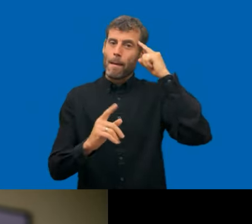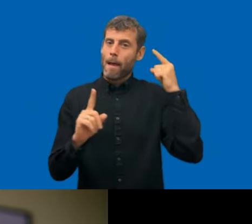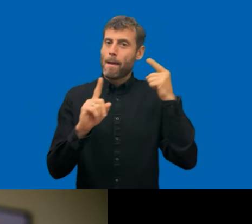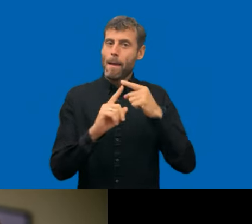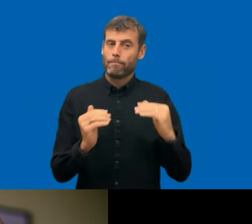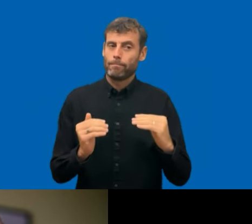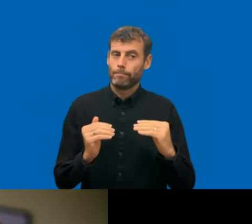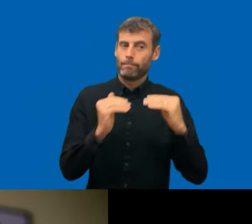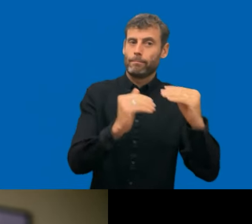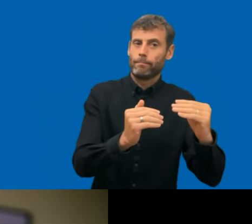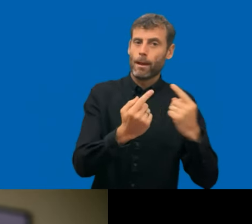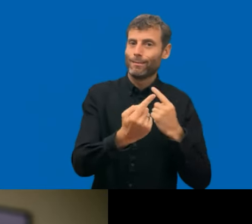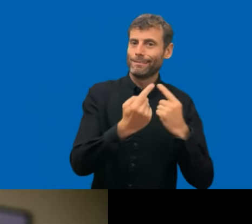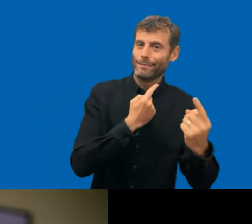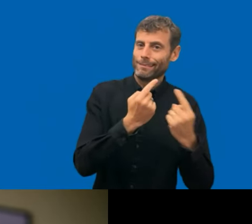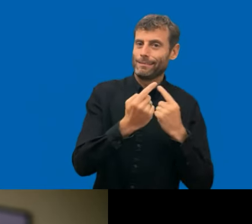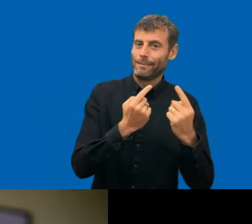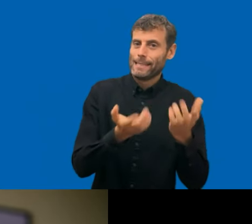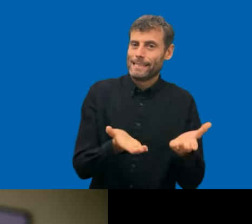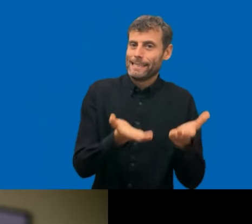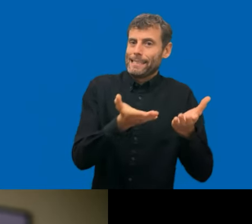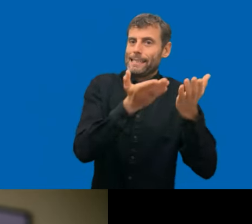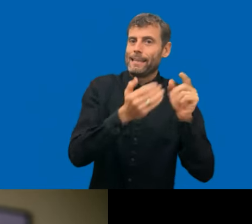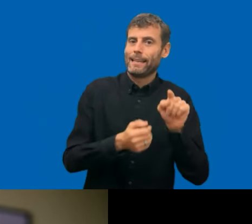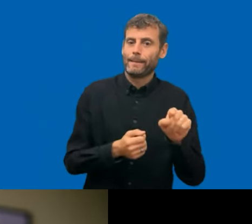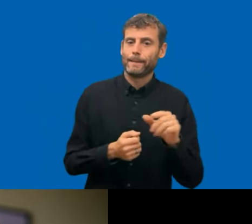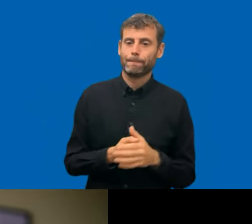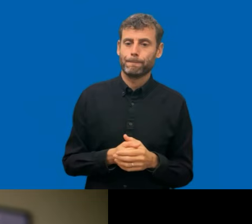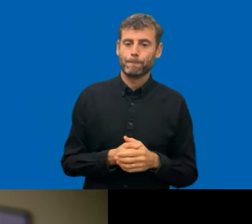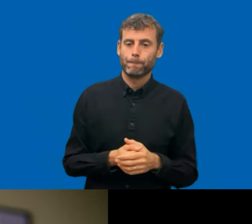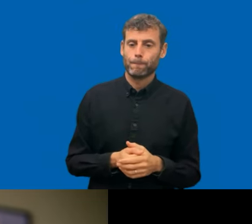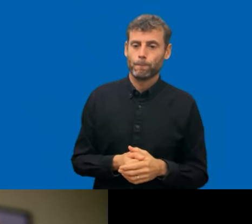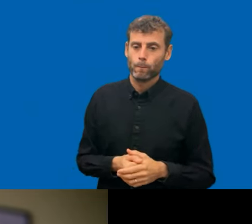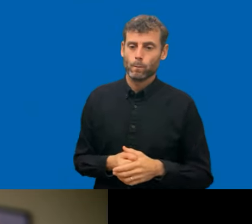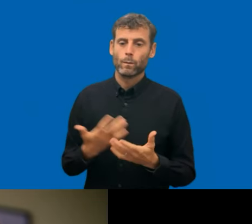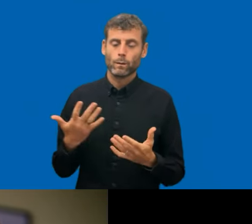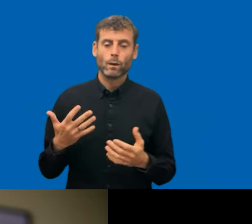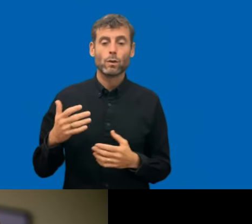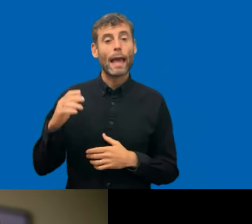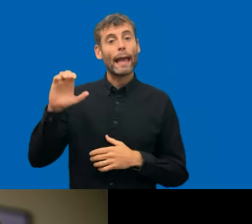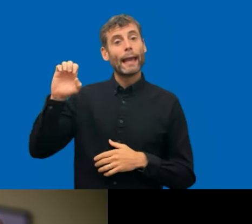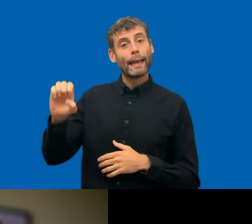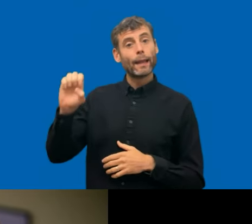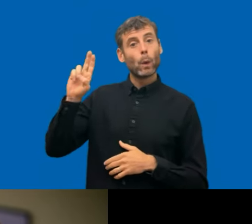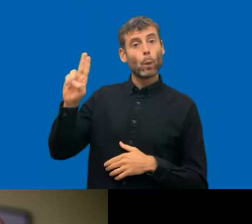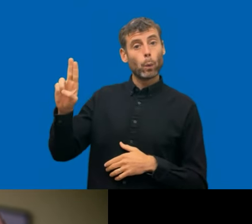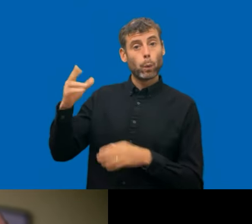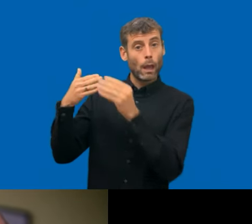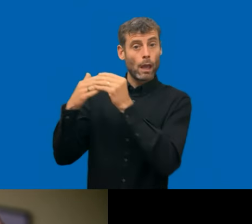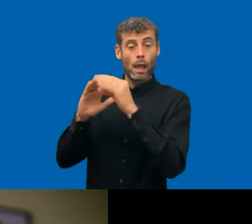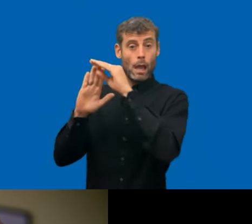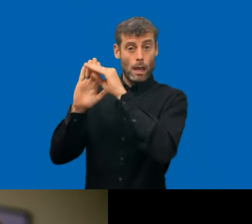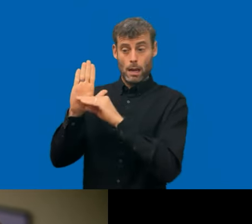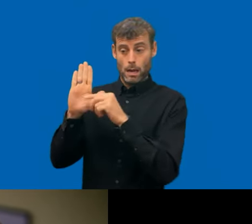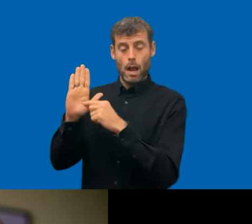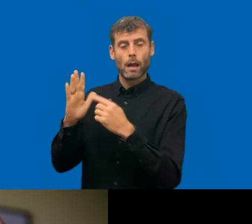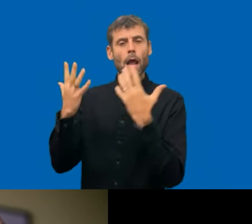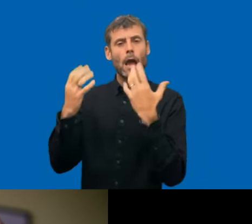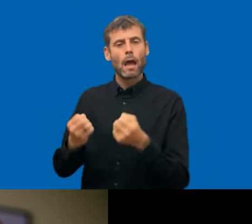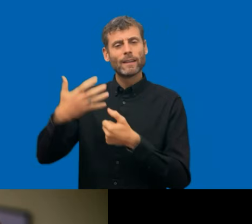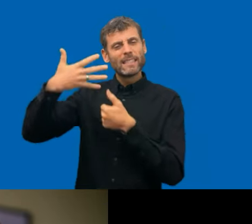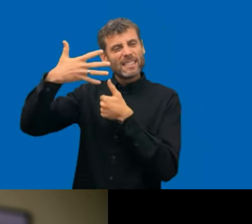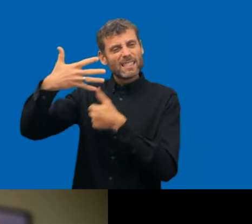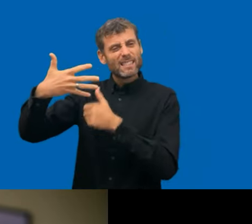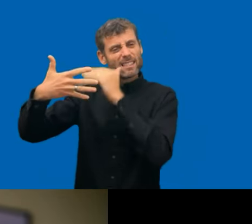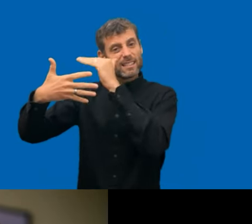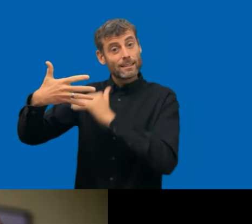guideline, is that they only could claim fame, and there were some that were frustrating because they